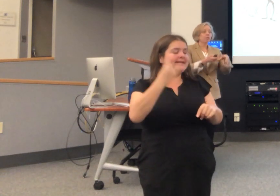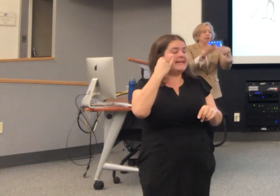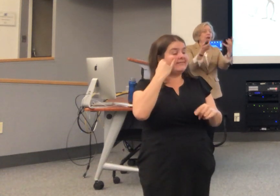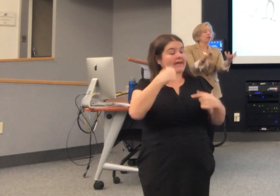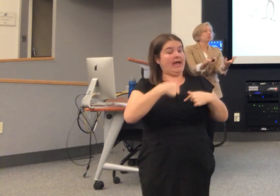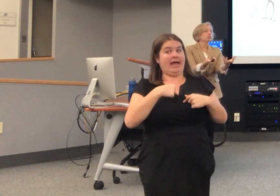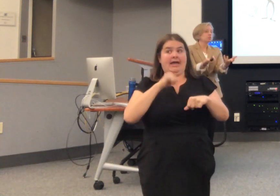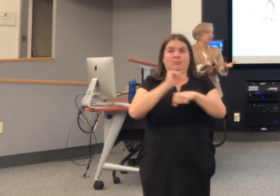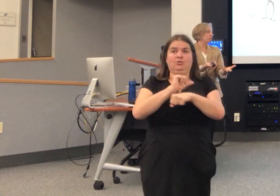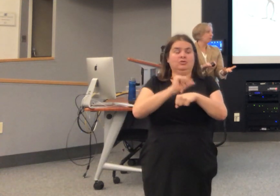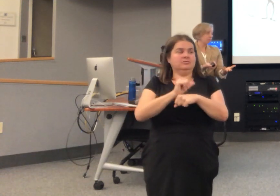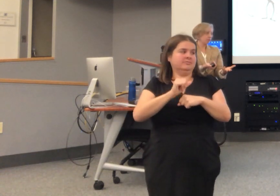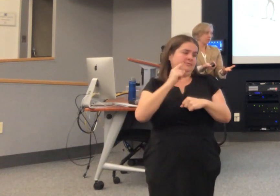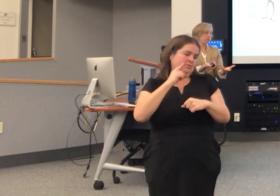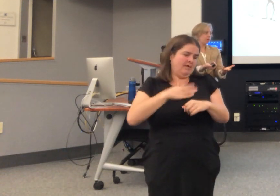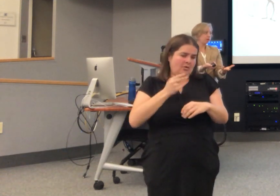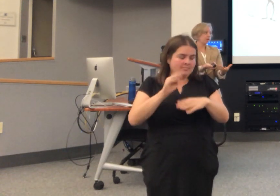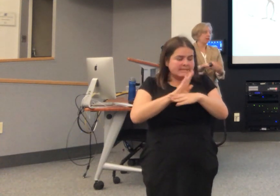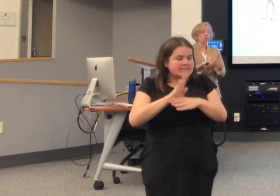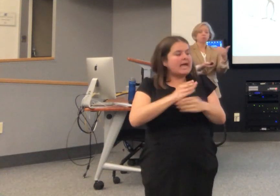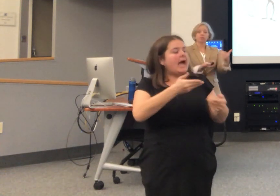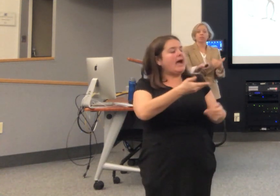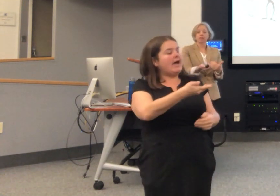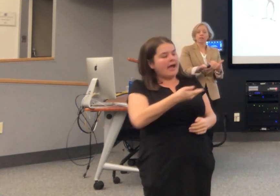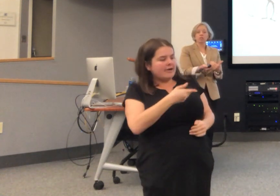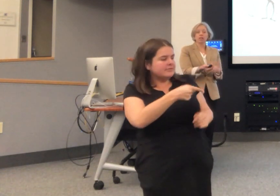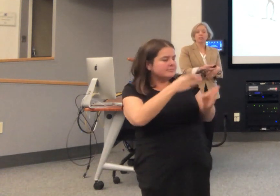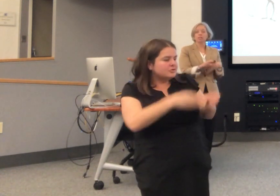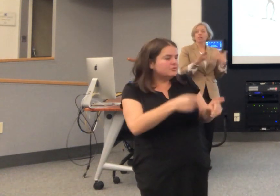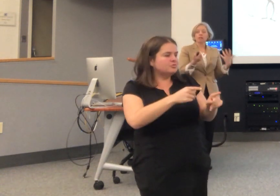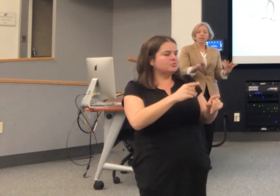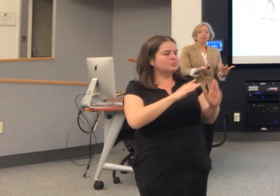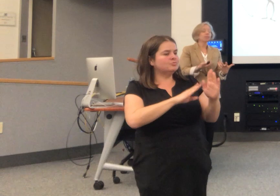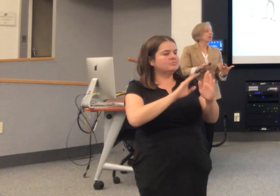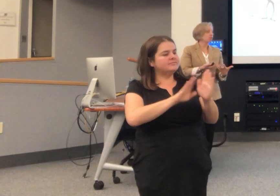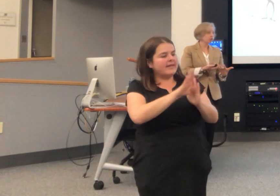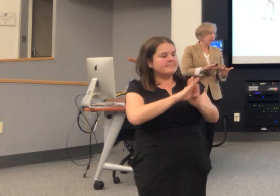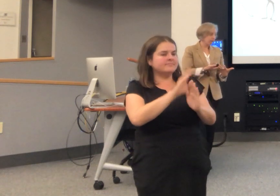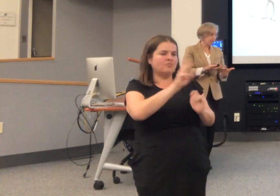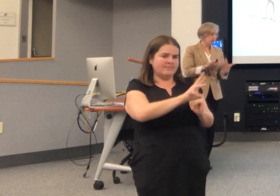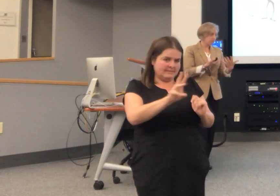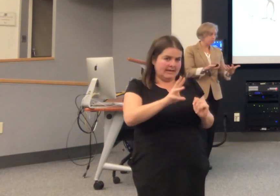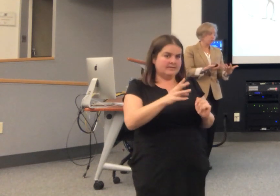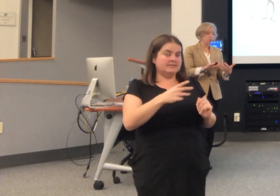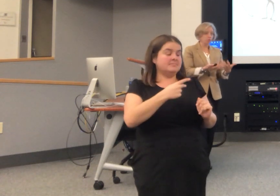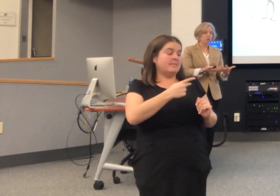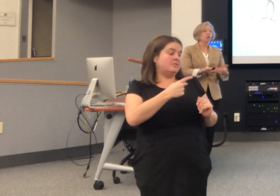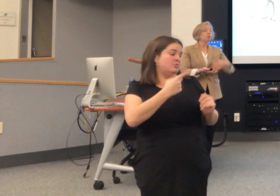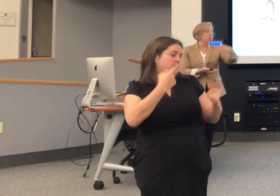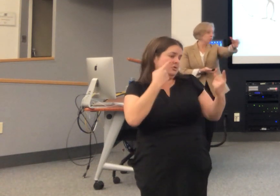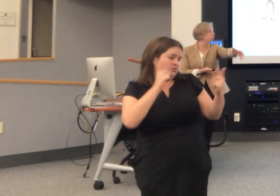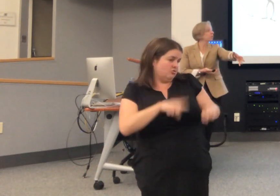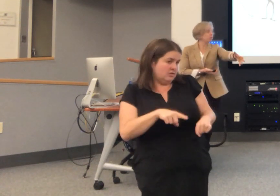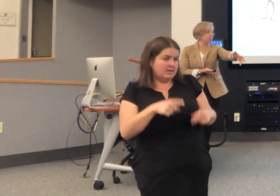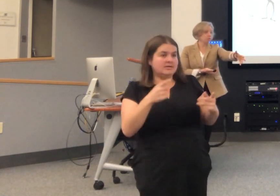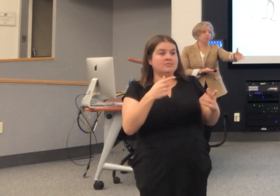I might hire you to design websites for me. And you put in the contract anything I create for you, you will own.